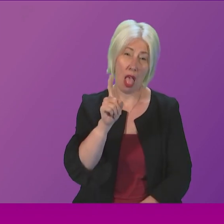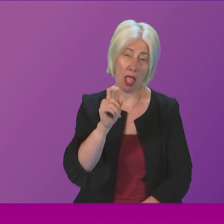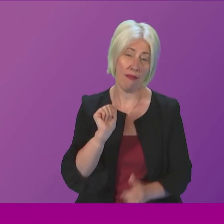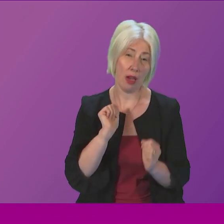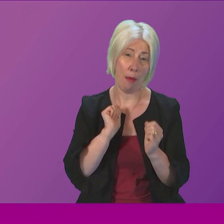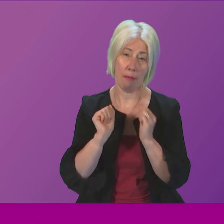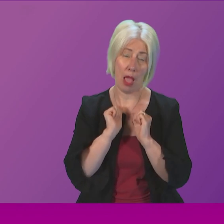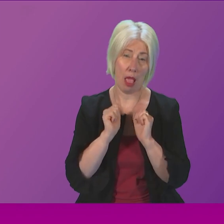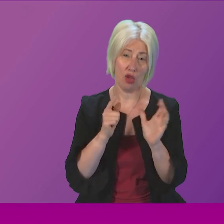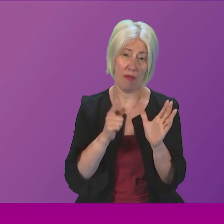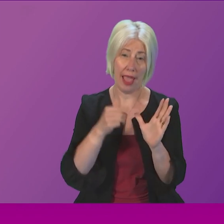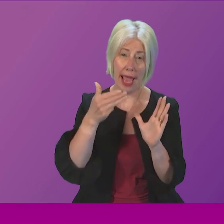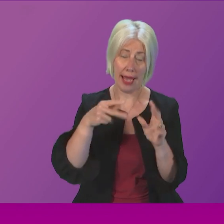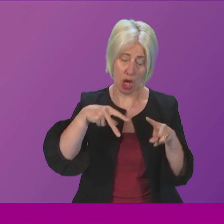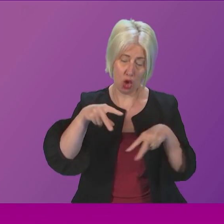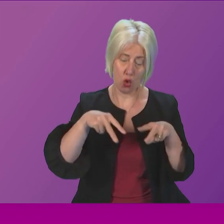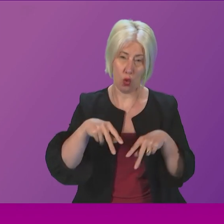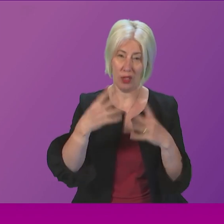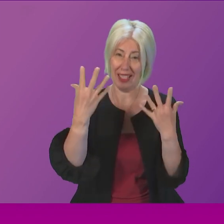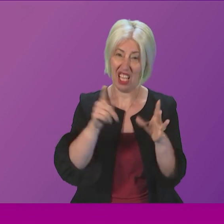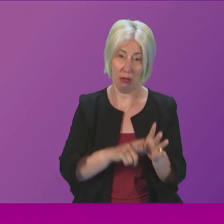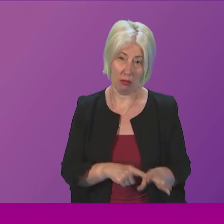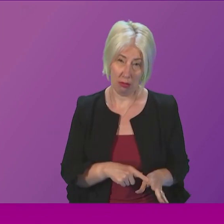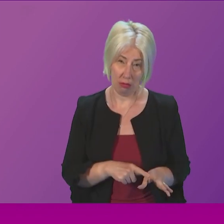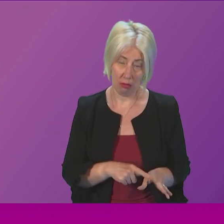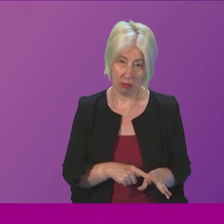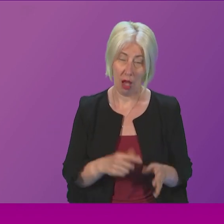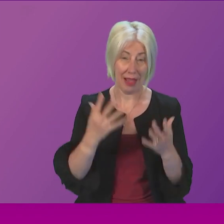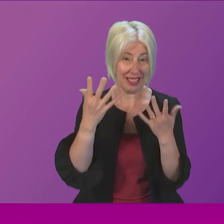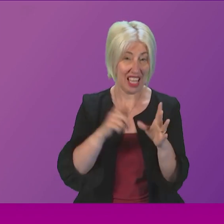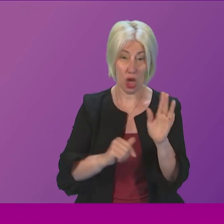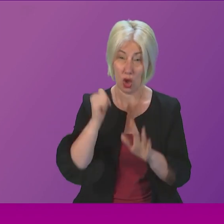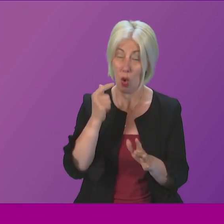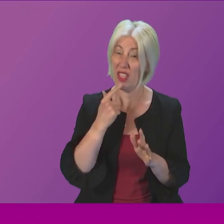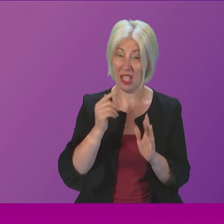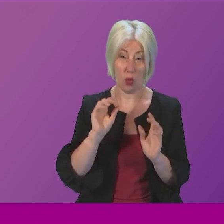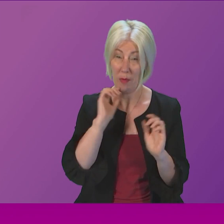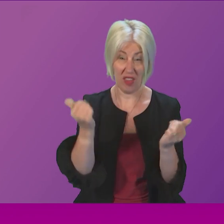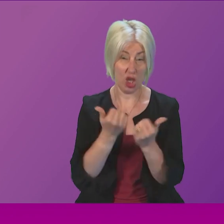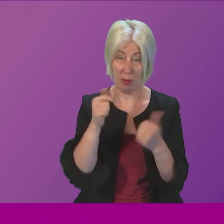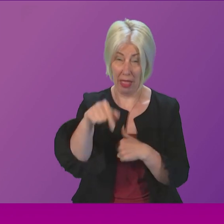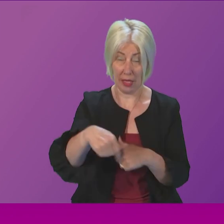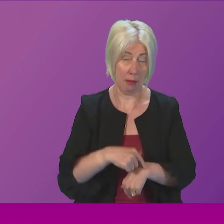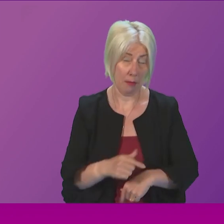dualled in a decade, despite the SNP’s having said a decade and a half ago that it would be fully dualled.